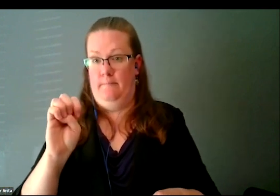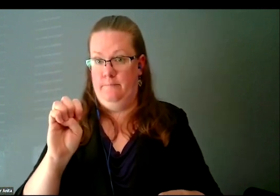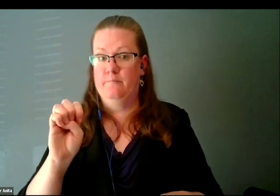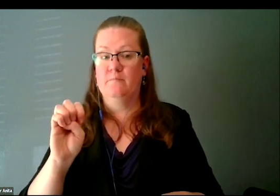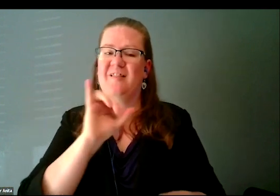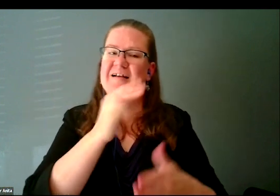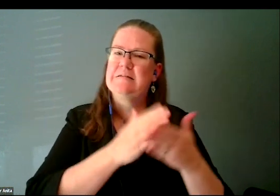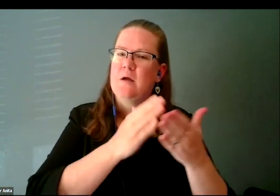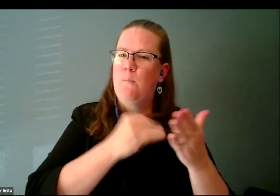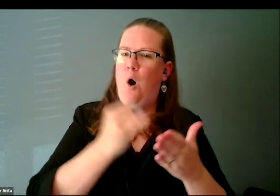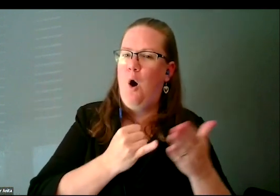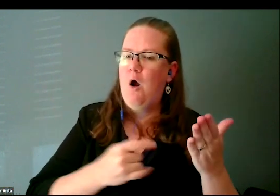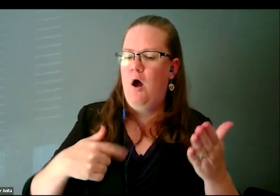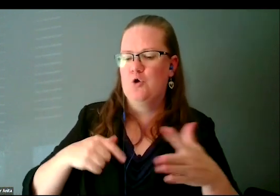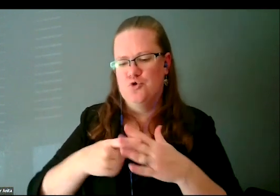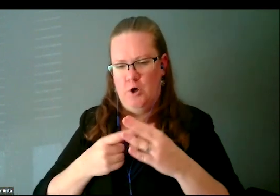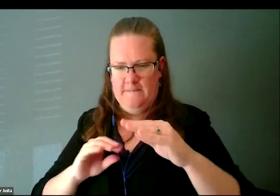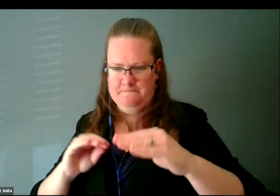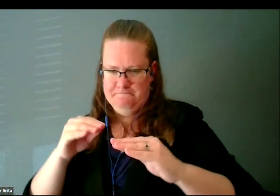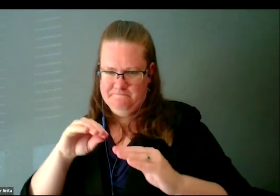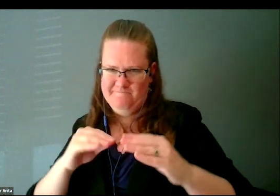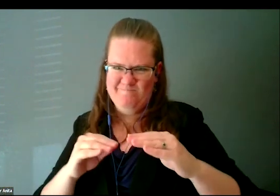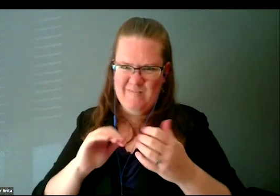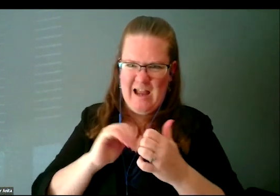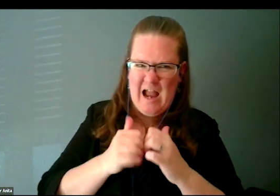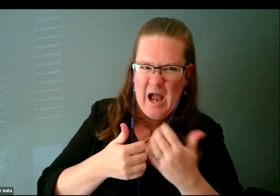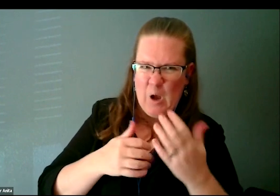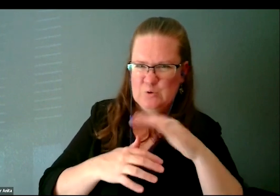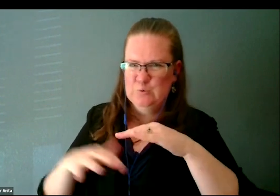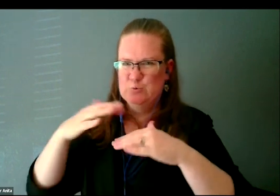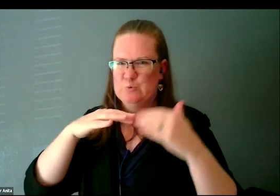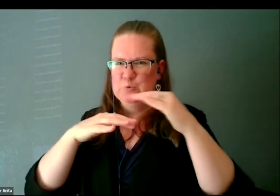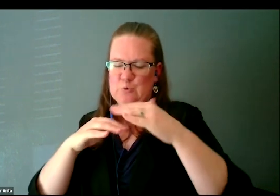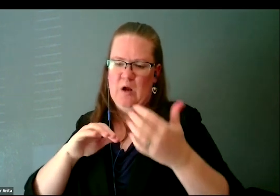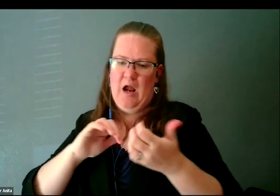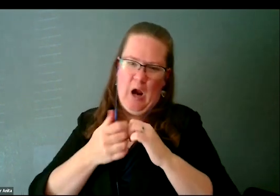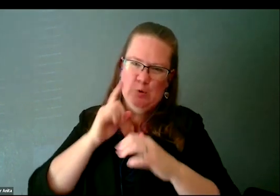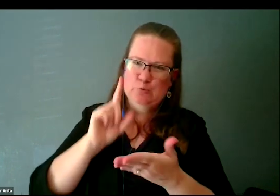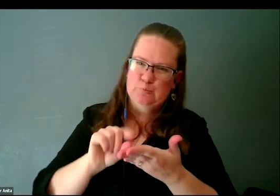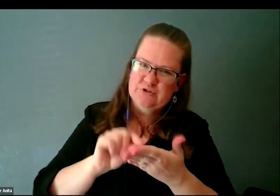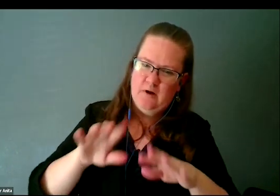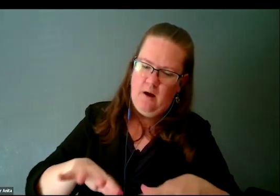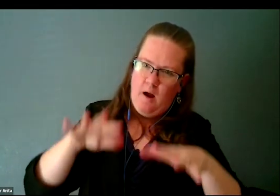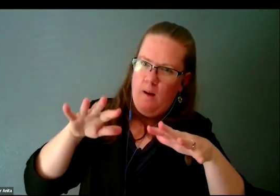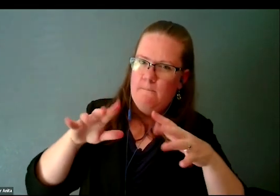I started exploring. These are all different layers raised to different-- or different colors raised to different heights to separate